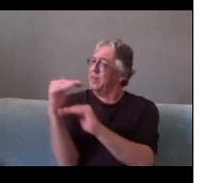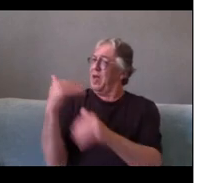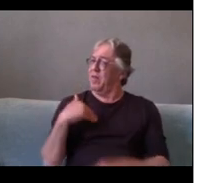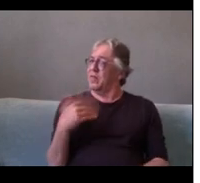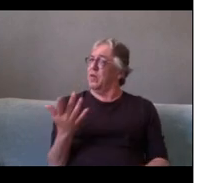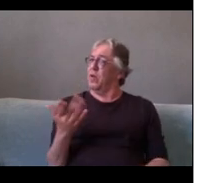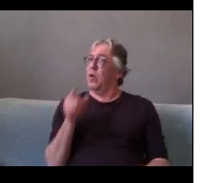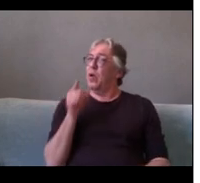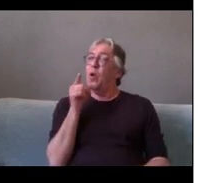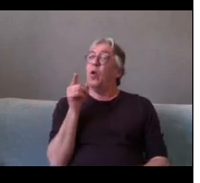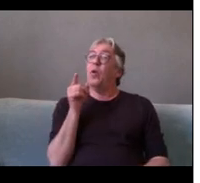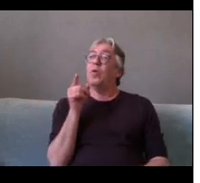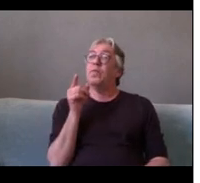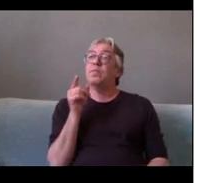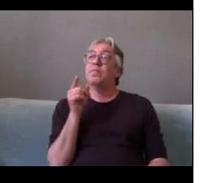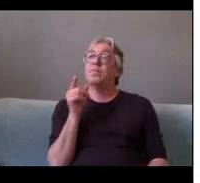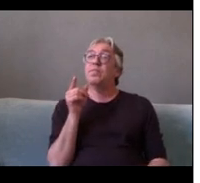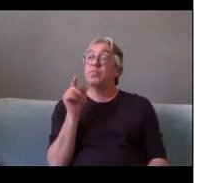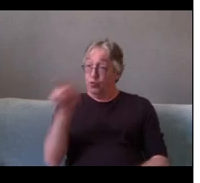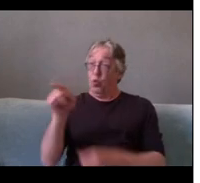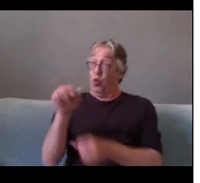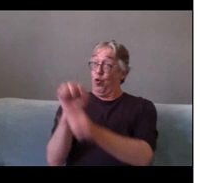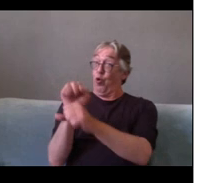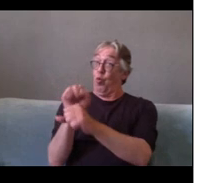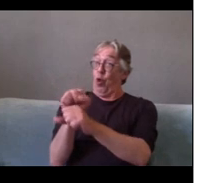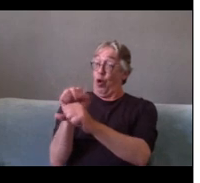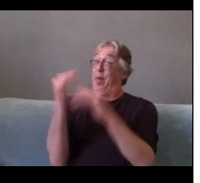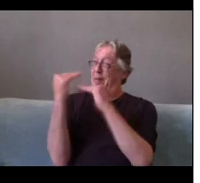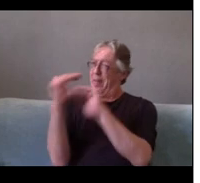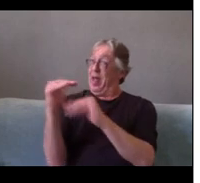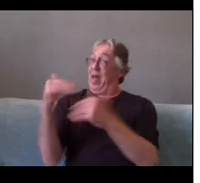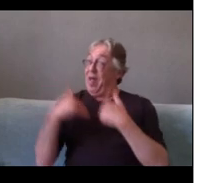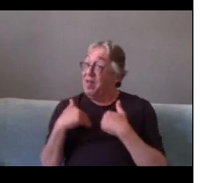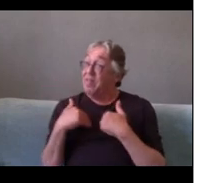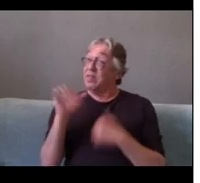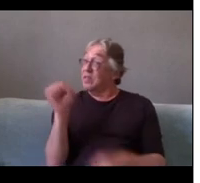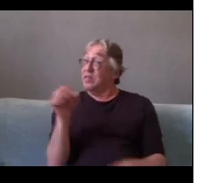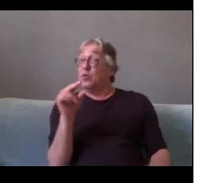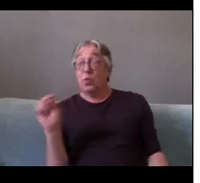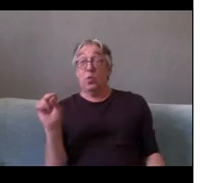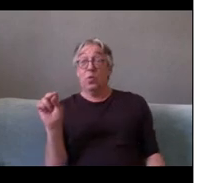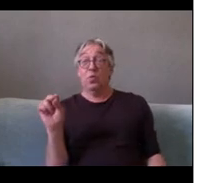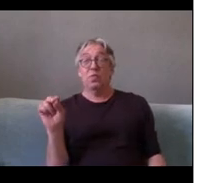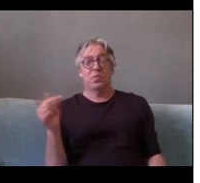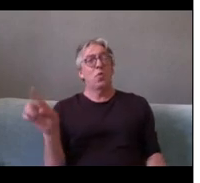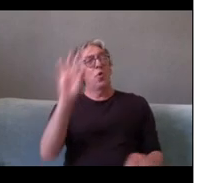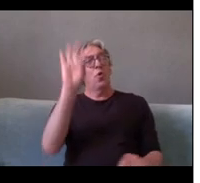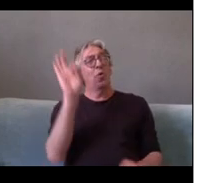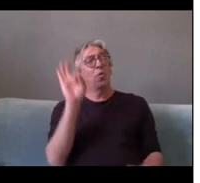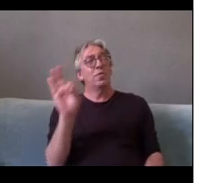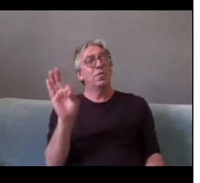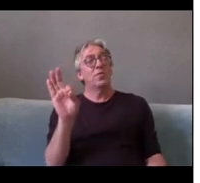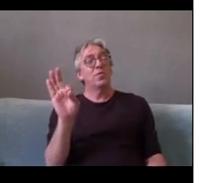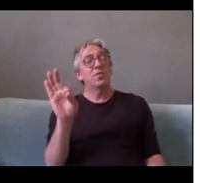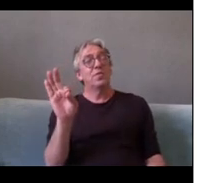where the respondents are asked if they have some limitations